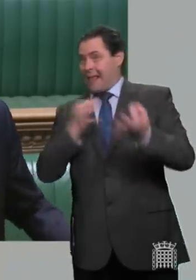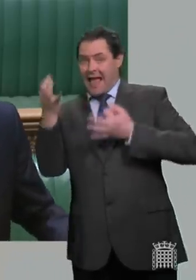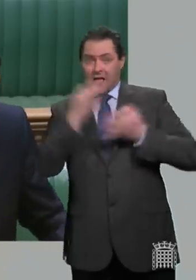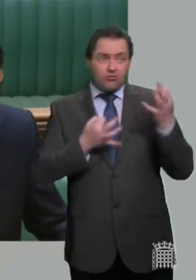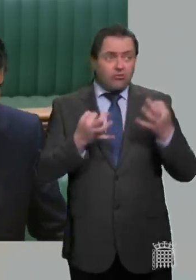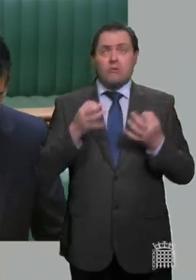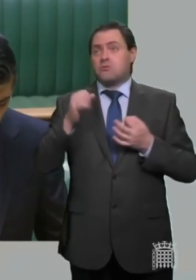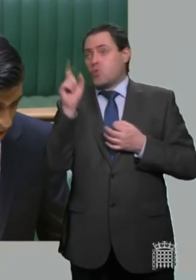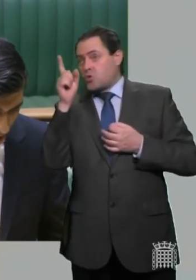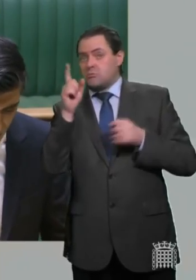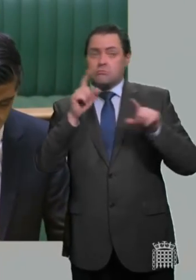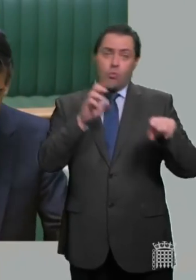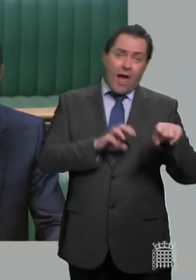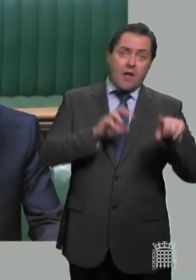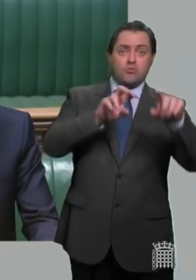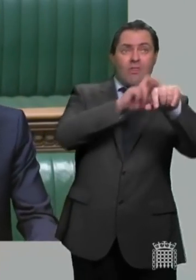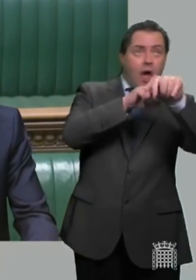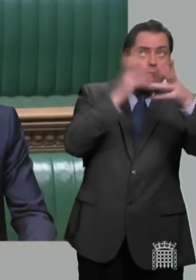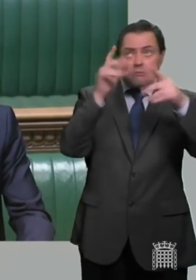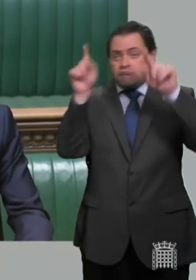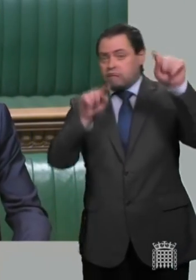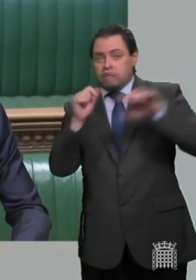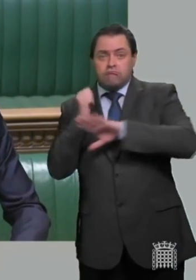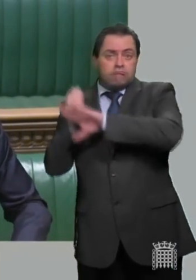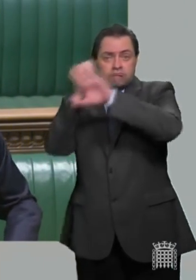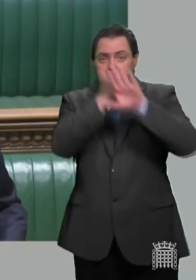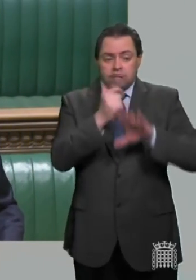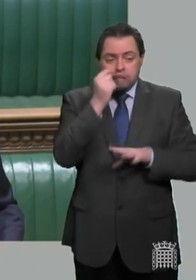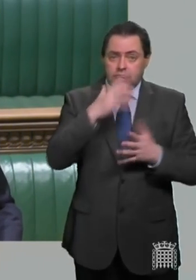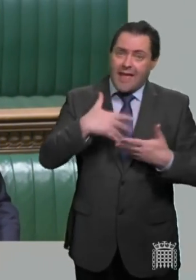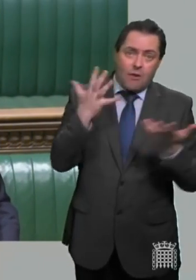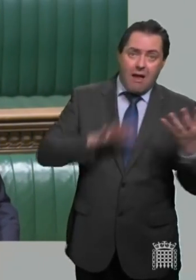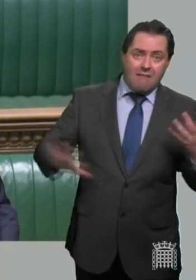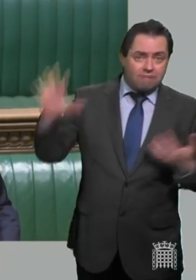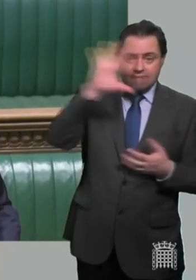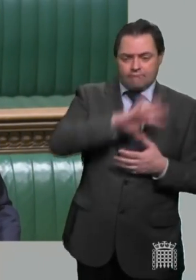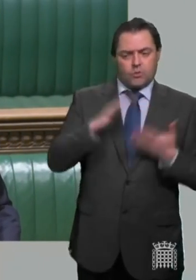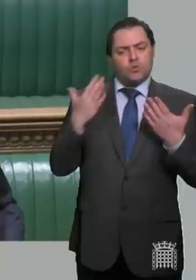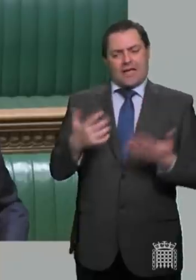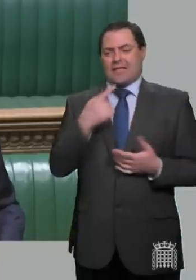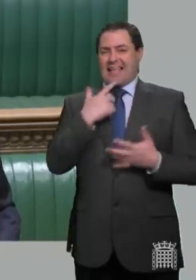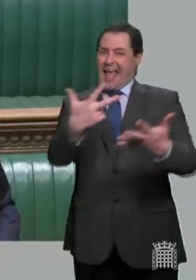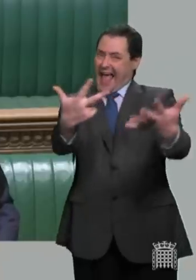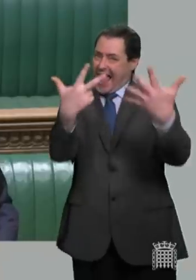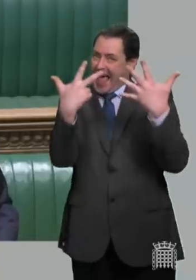Welsh and Northern Irish Administrations. Today, I can announce the eight freeport locations